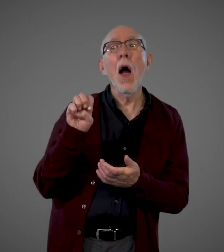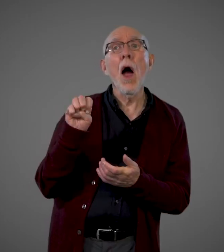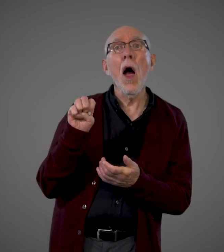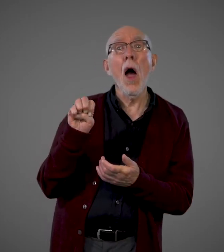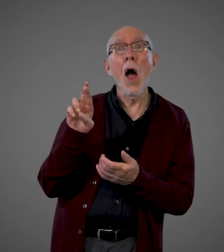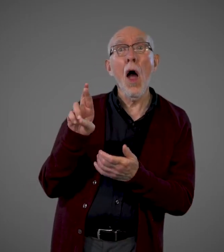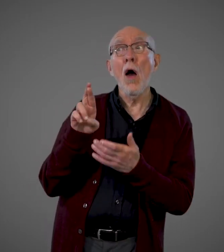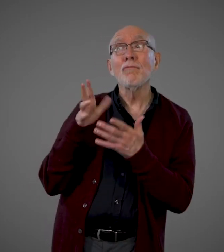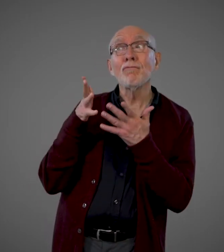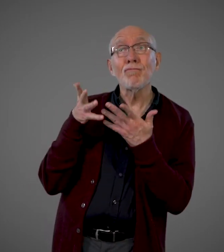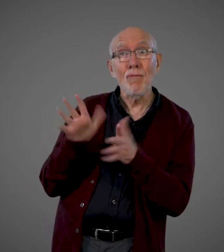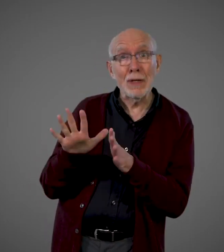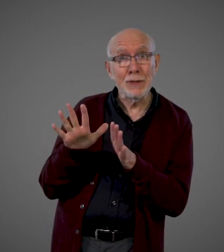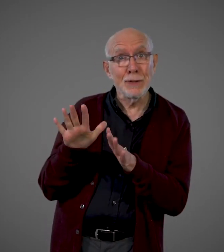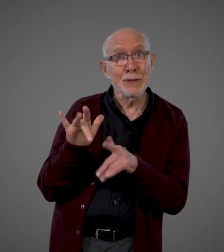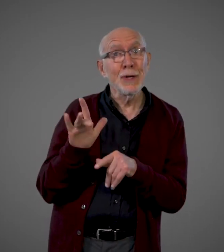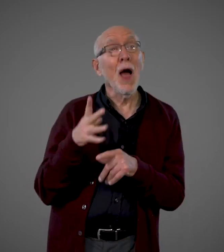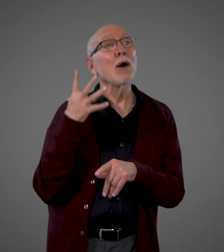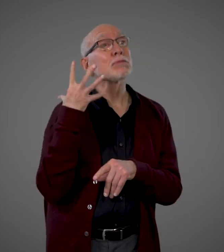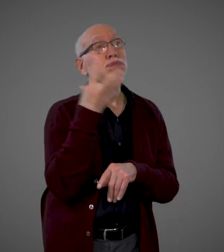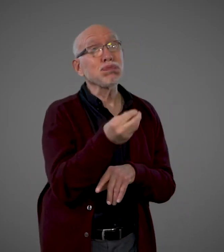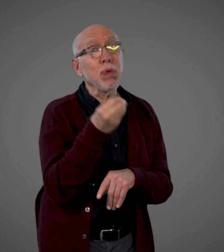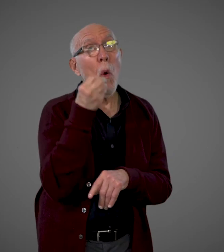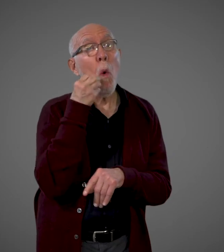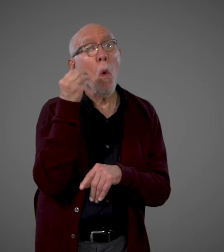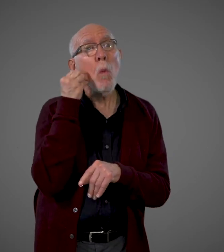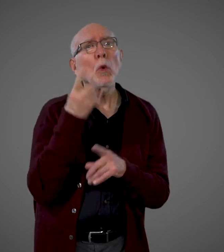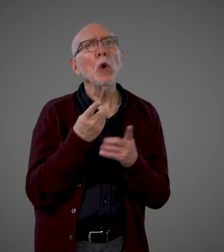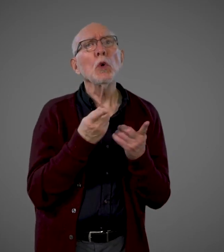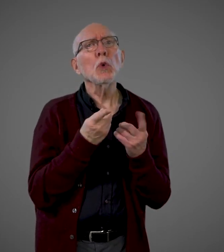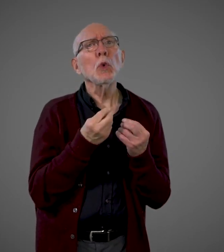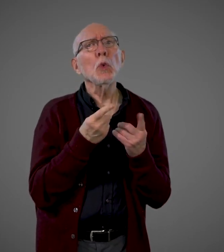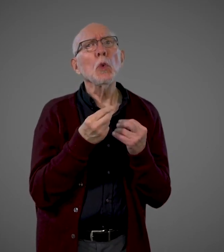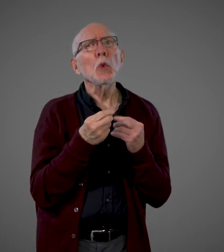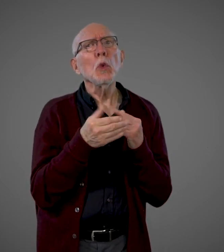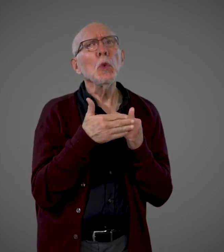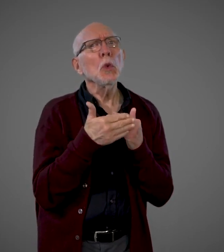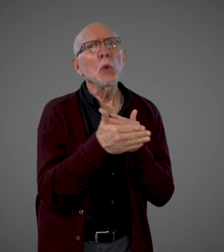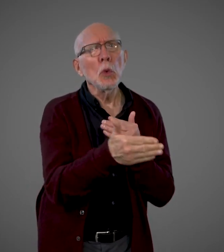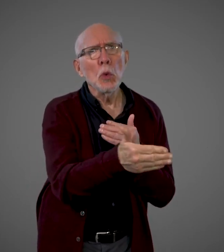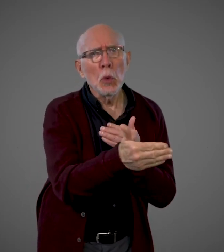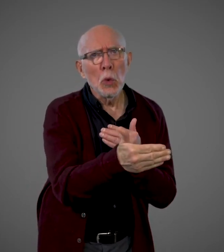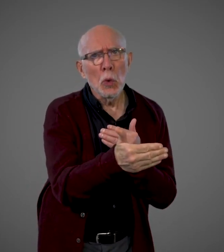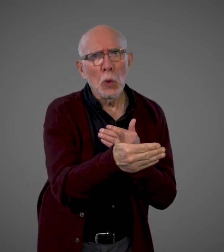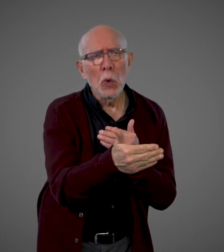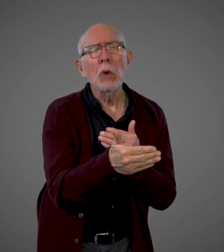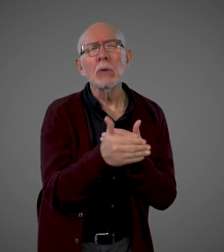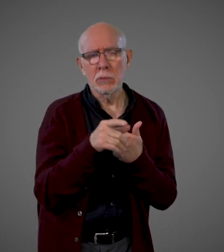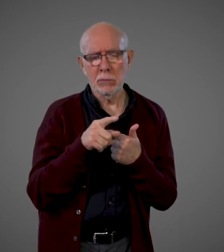After you have returned home from the ER, how do you take care of yourself?